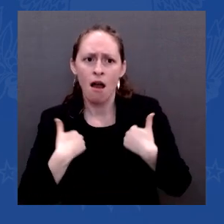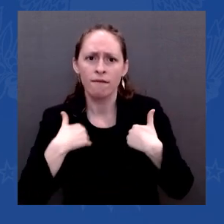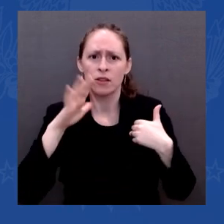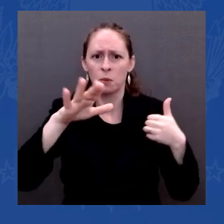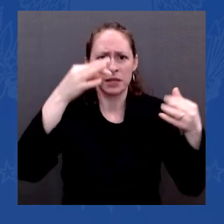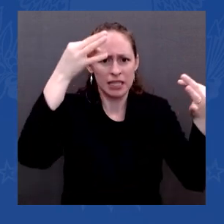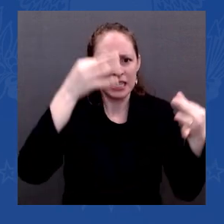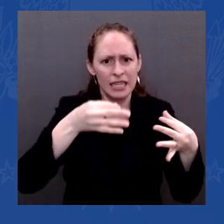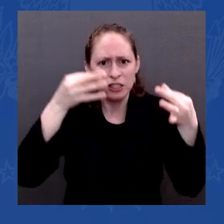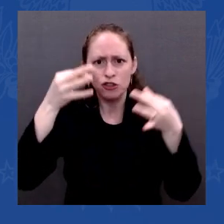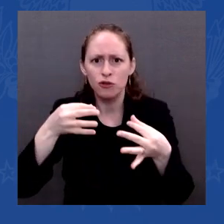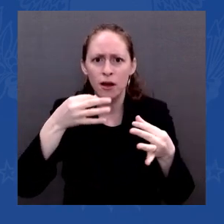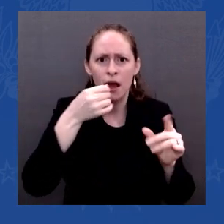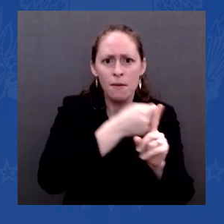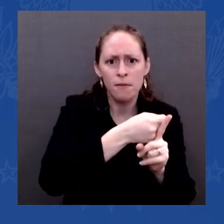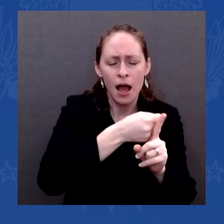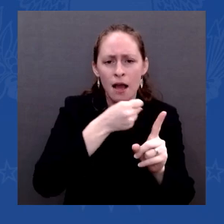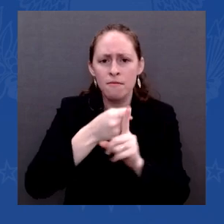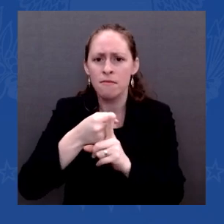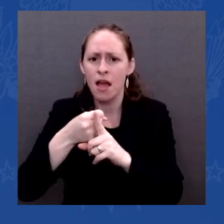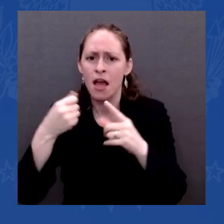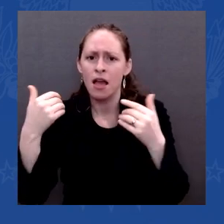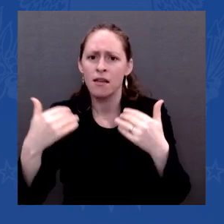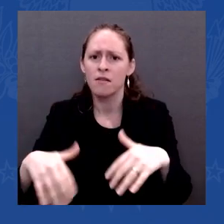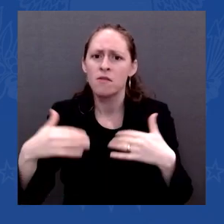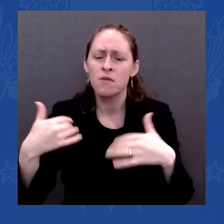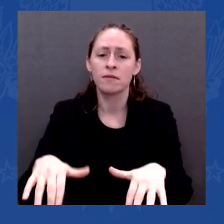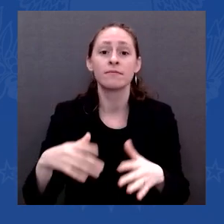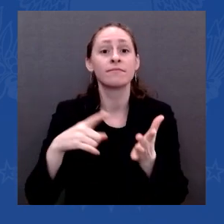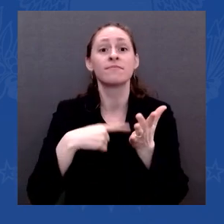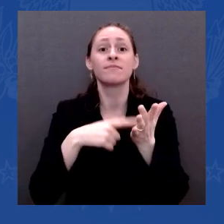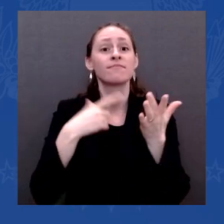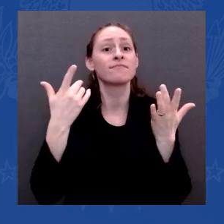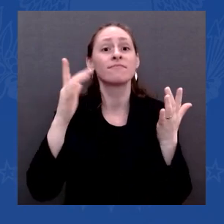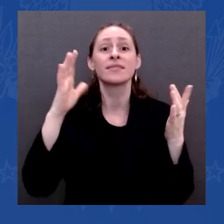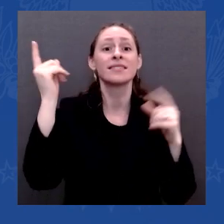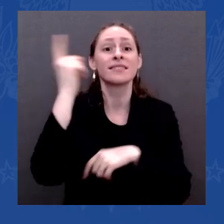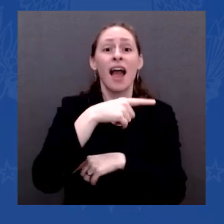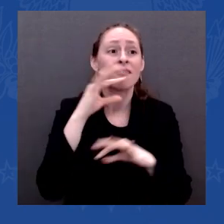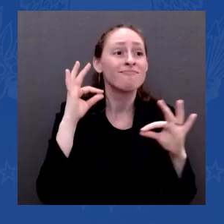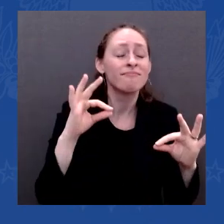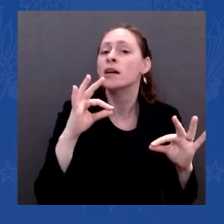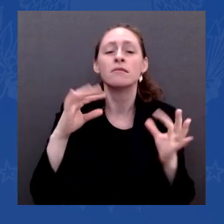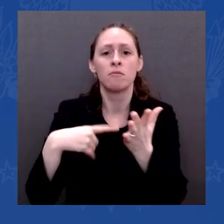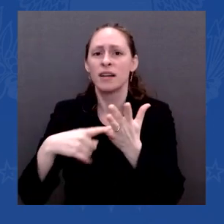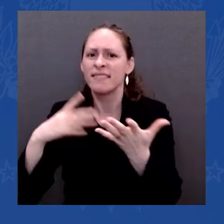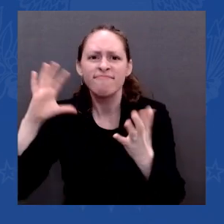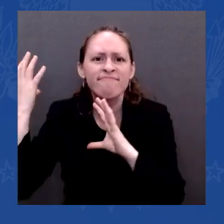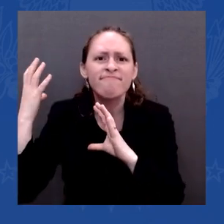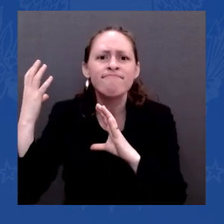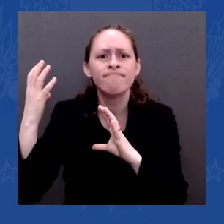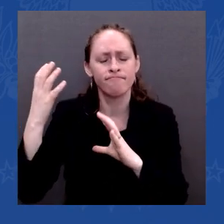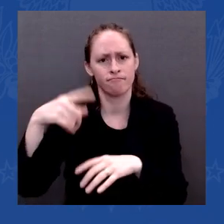“Will the bus get me home on time?” It sounds silly but, “Will the garbage get be picked up?” “Will I be safe walking in the park?”